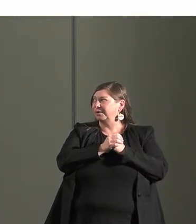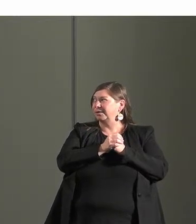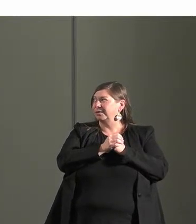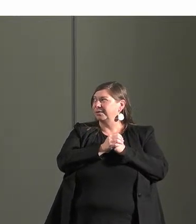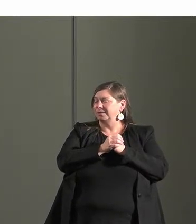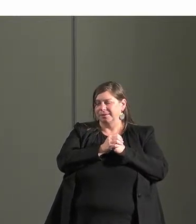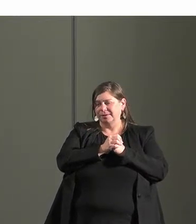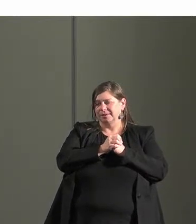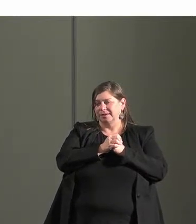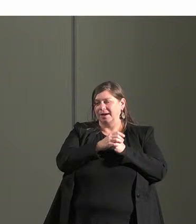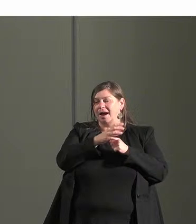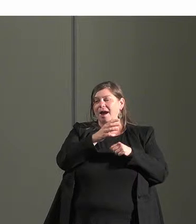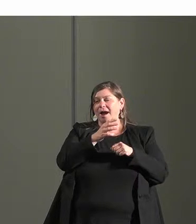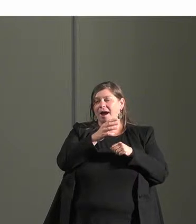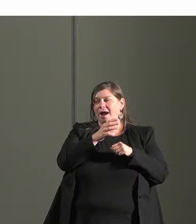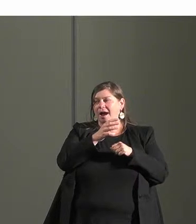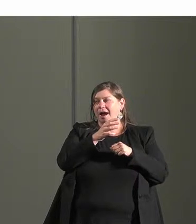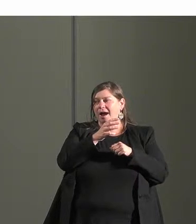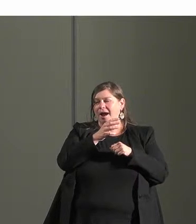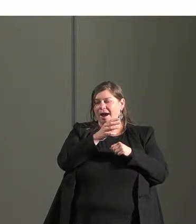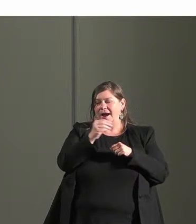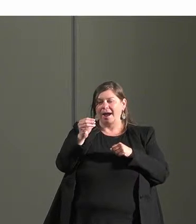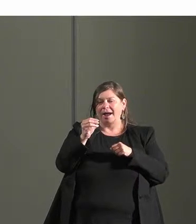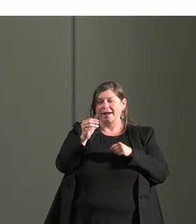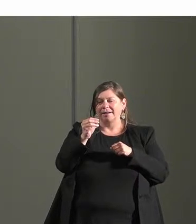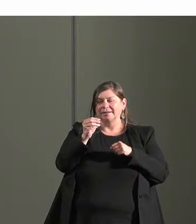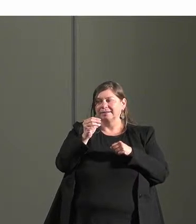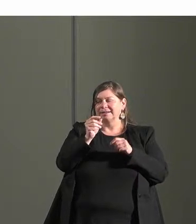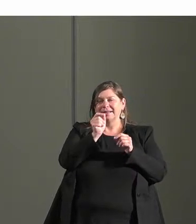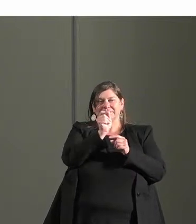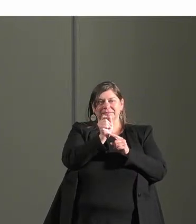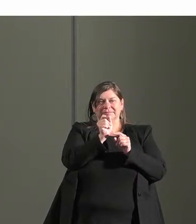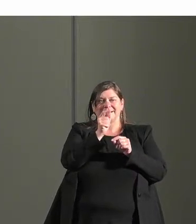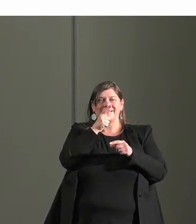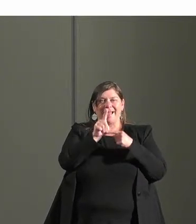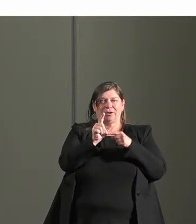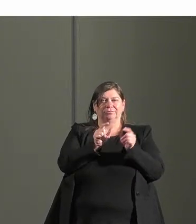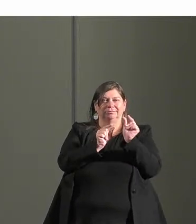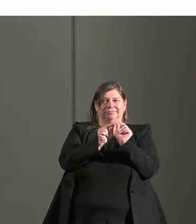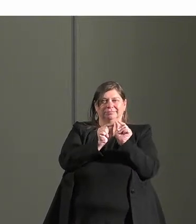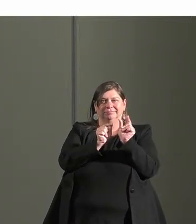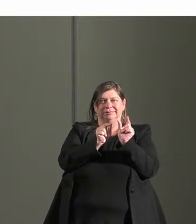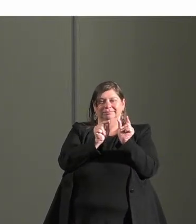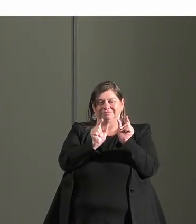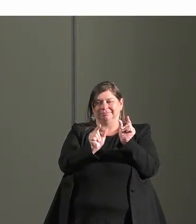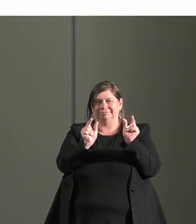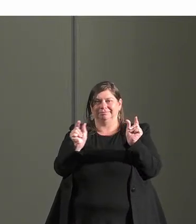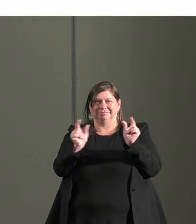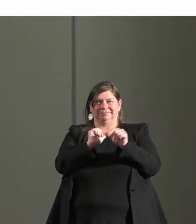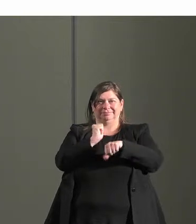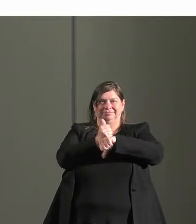background color. The -- you could -- you could